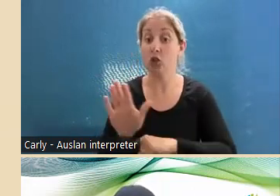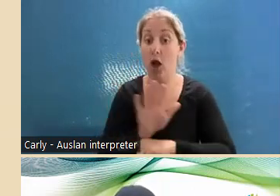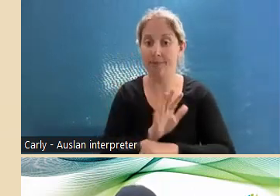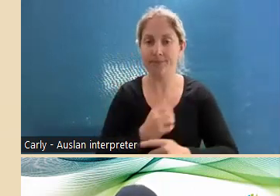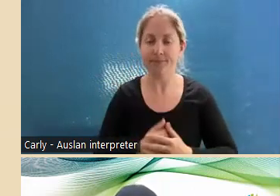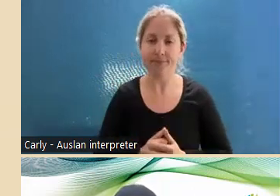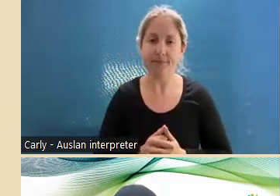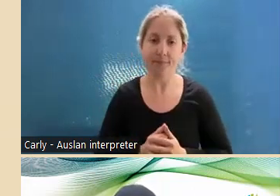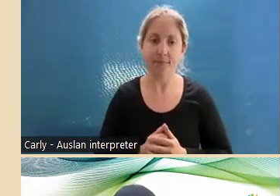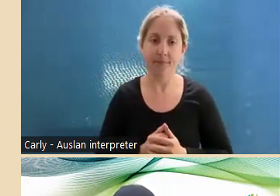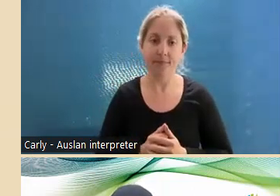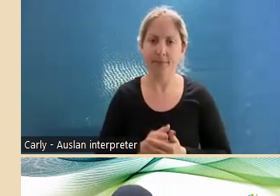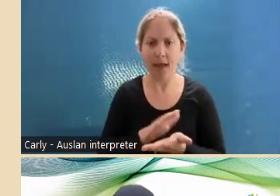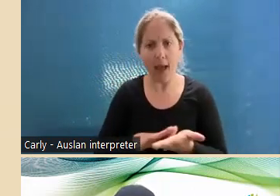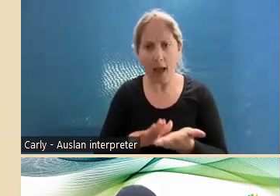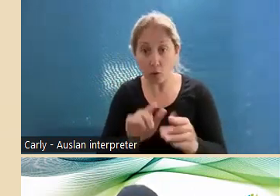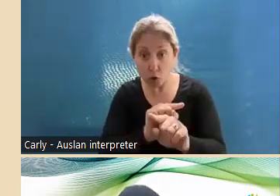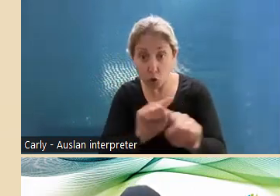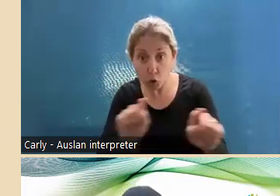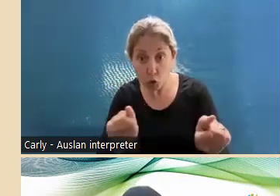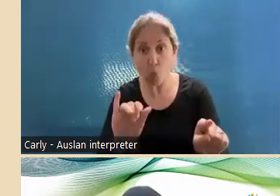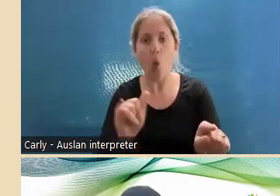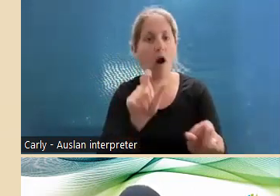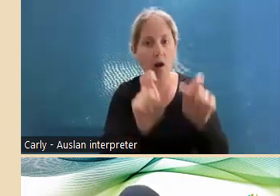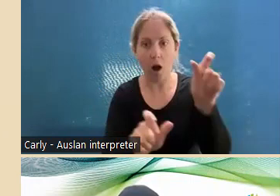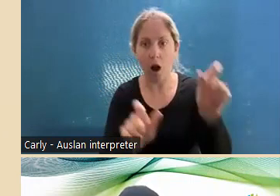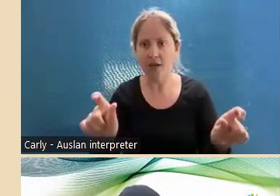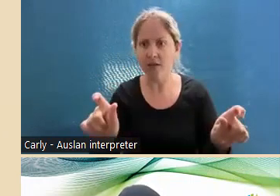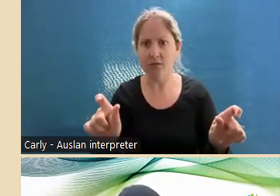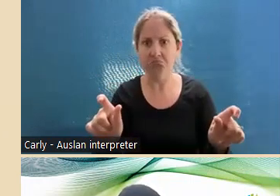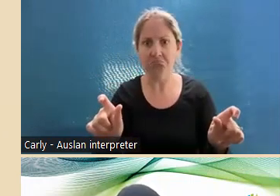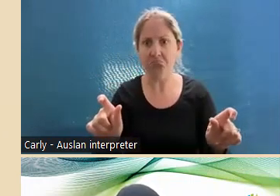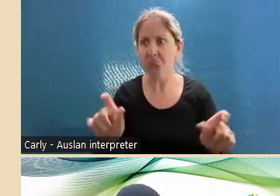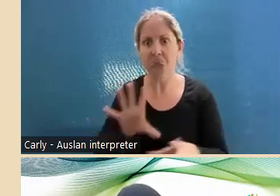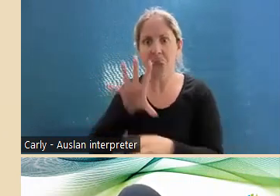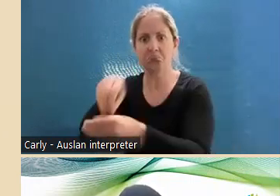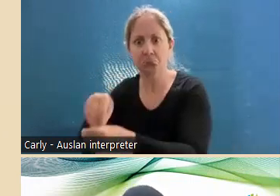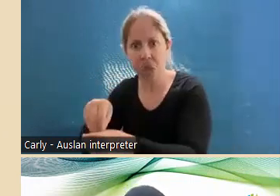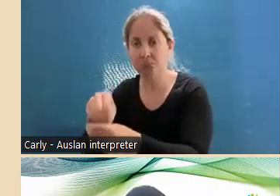How do you or a client go about participating in the Independent Expert Review?